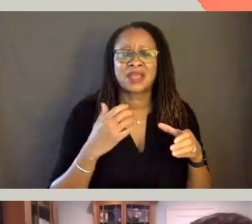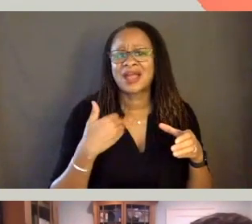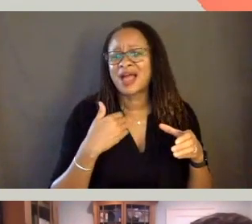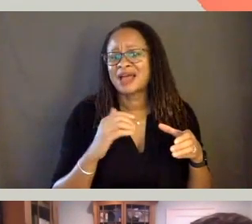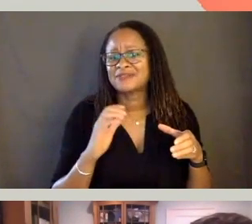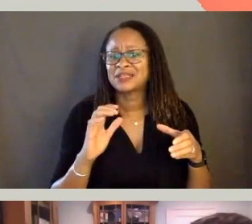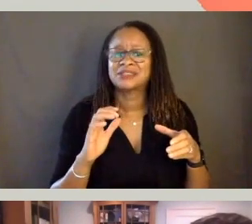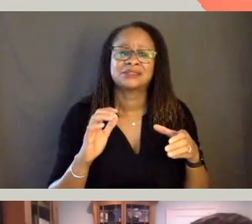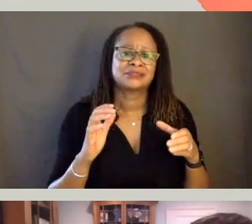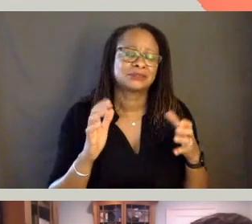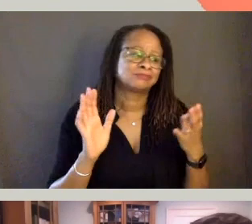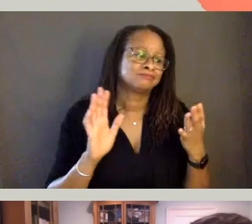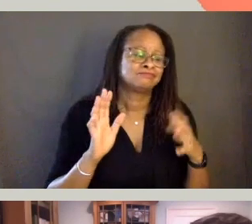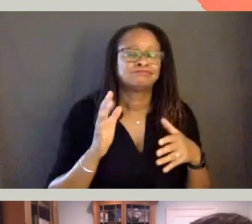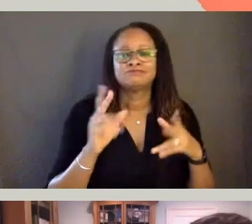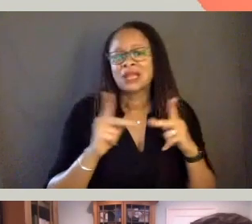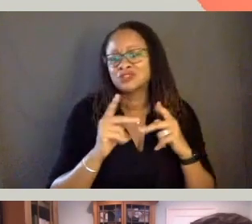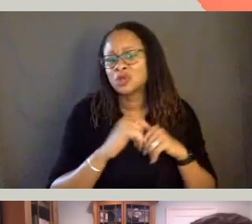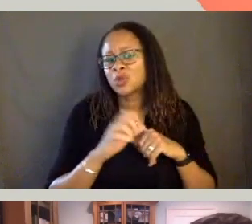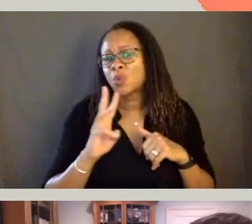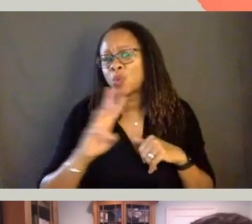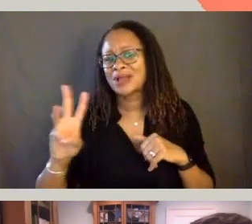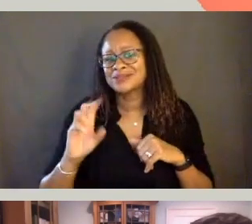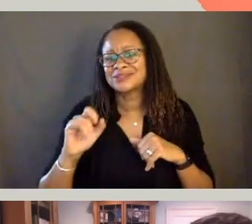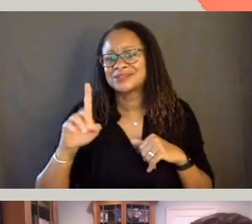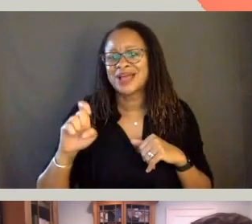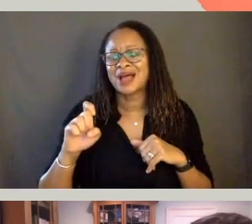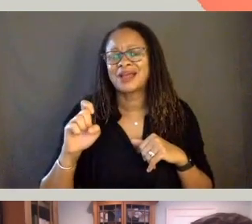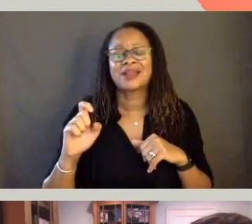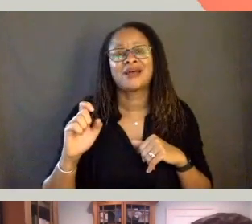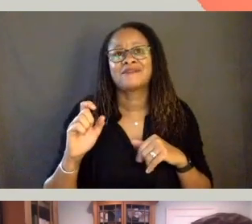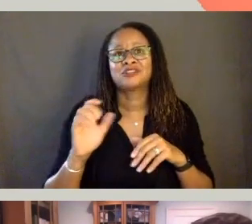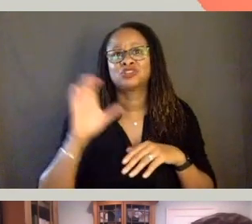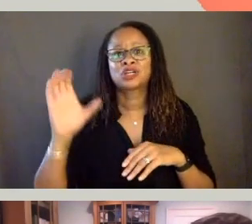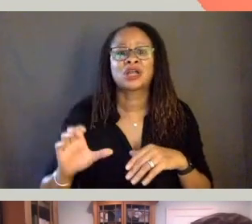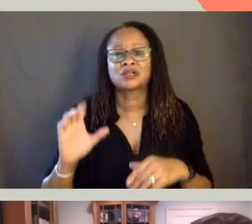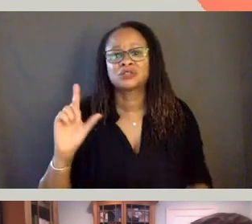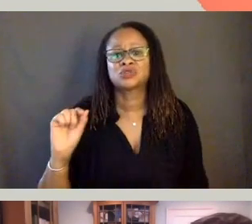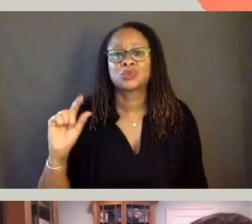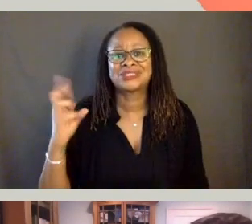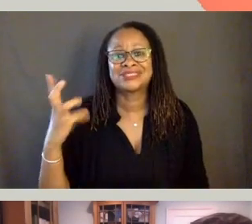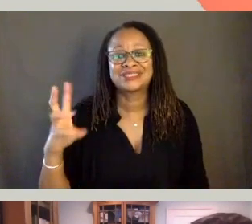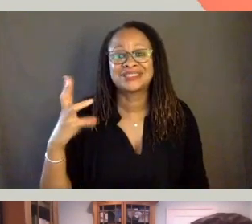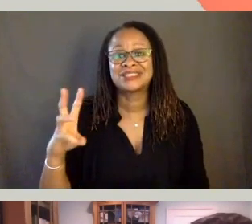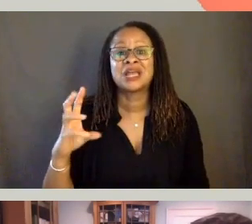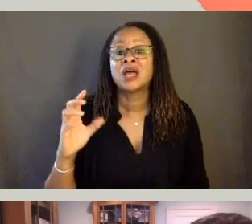on the West side of Chicago back in 2016, across from a police torture site in Chicago,